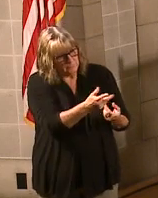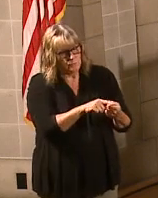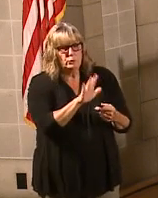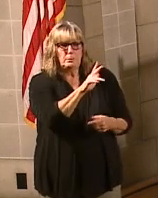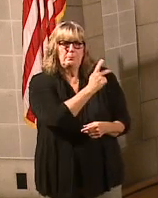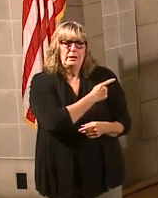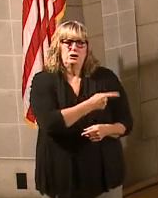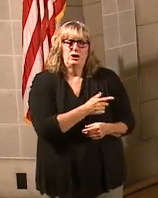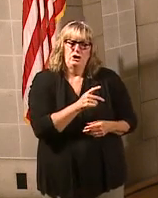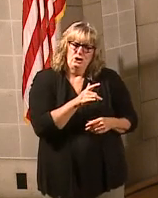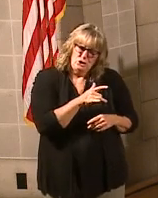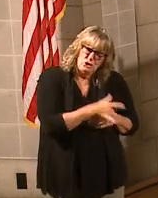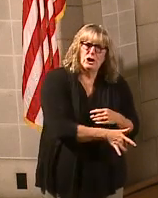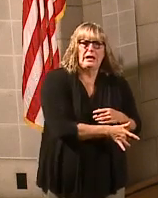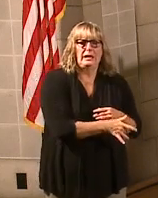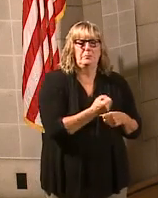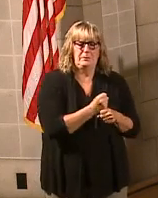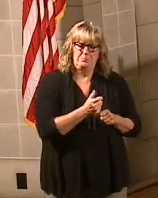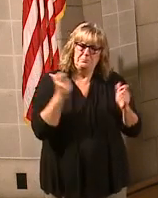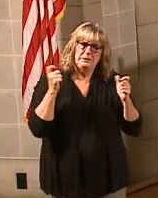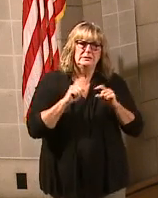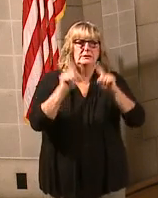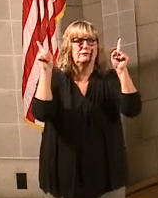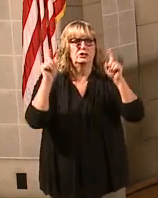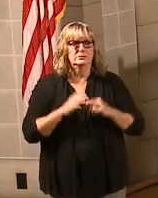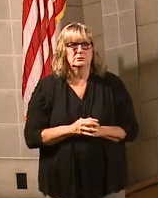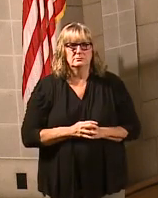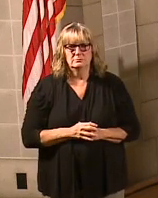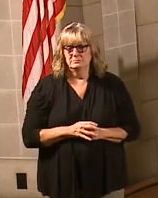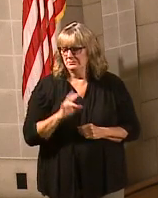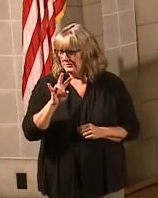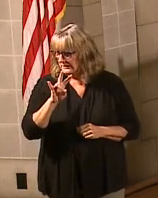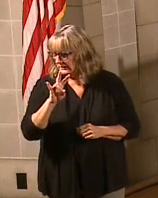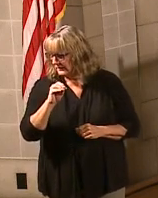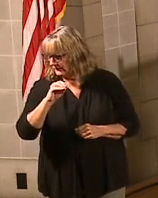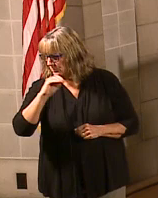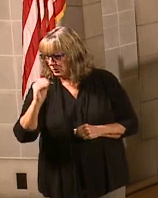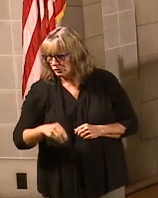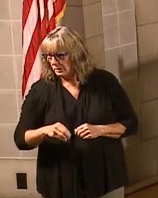DOCTORS, HEALTH CARE PROVIDERS THAT PLEASE, GET IT TO YOUR